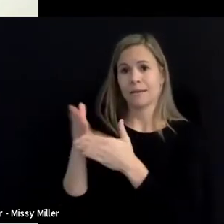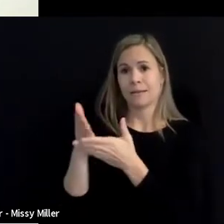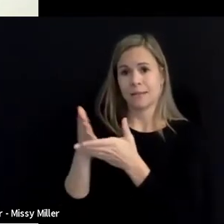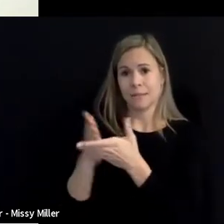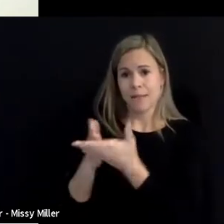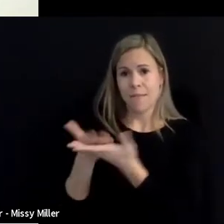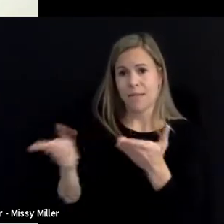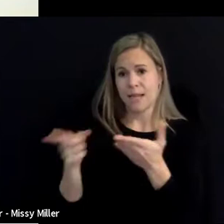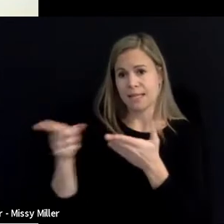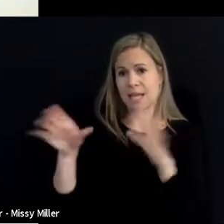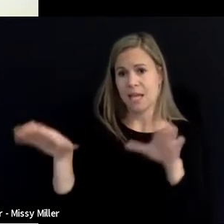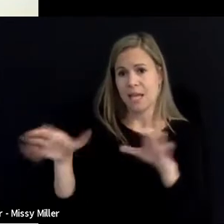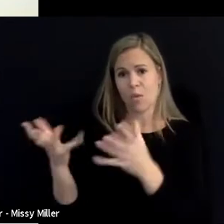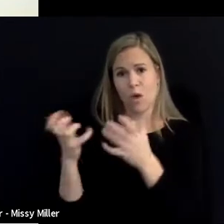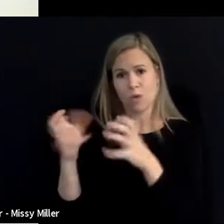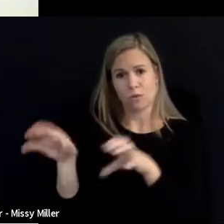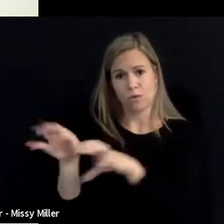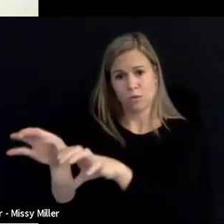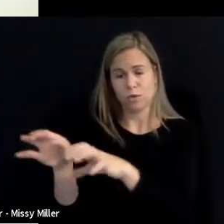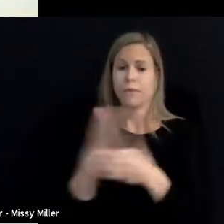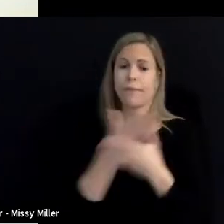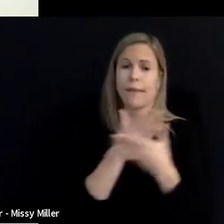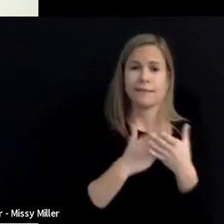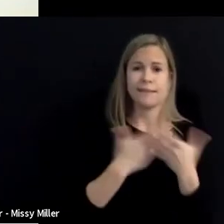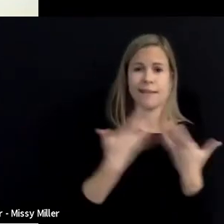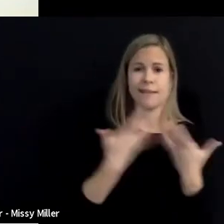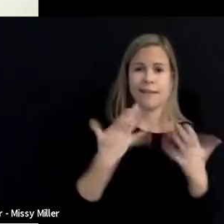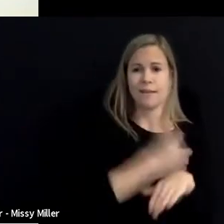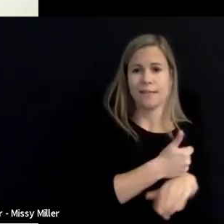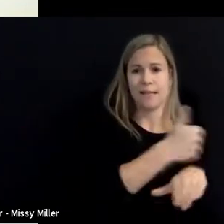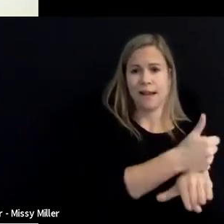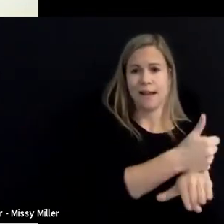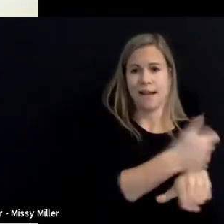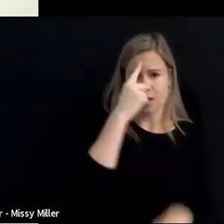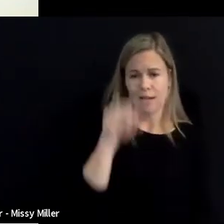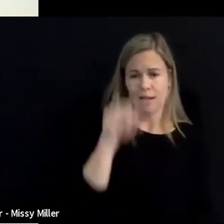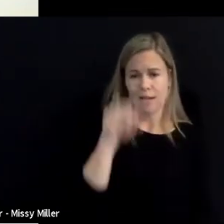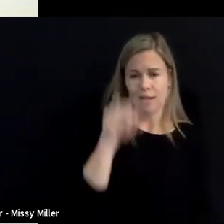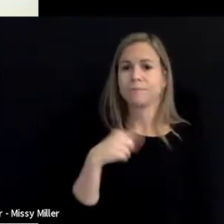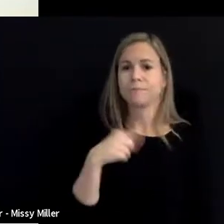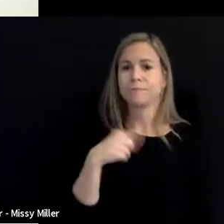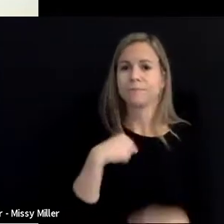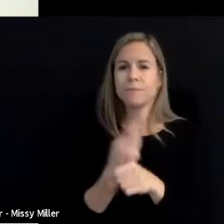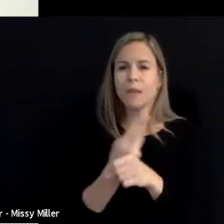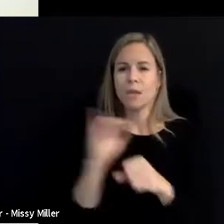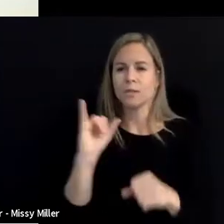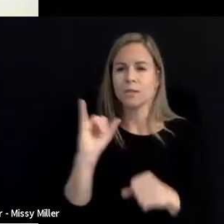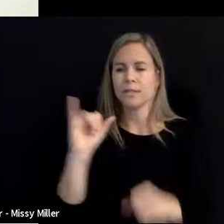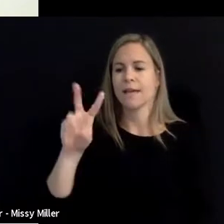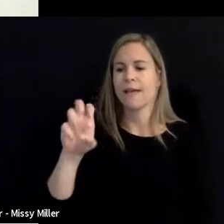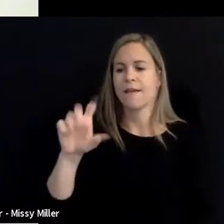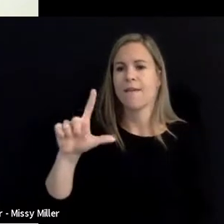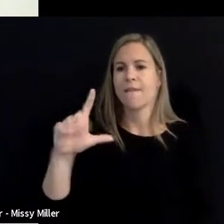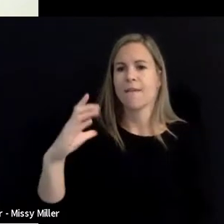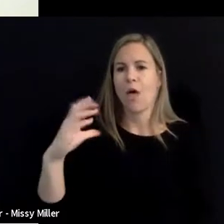And as they go through the activities for that shift, the Velcro piece that if he has done goes off. It goes into a finished box.